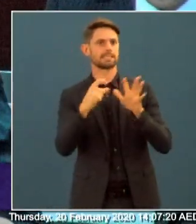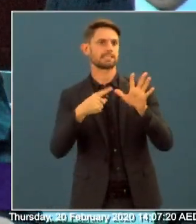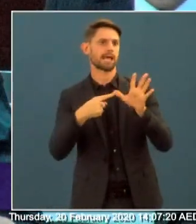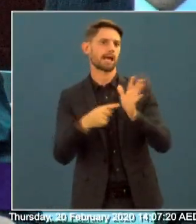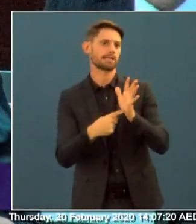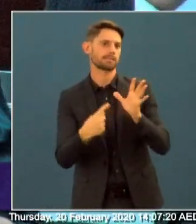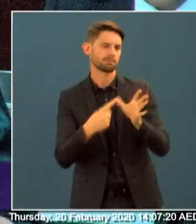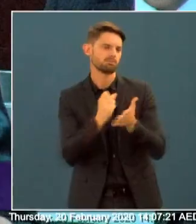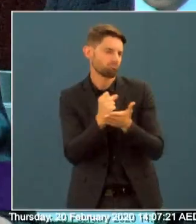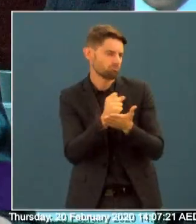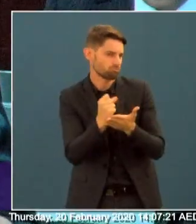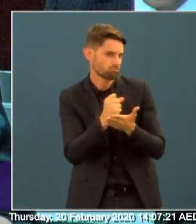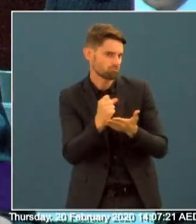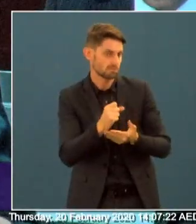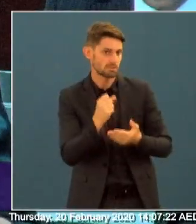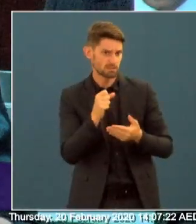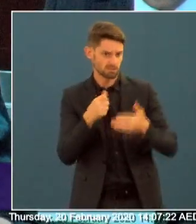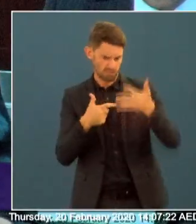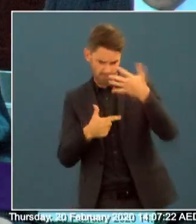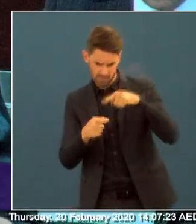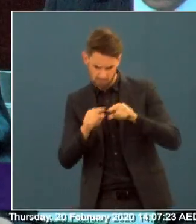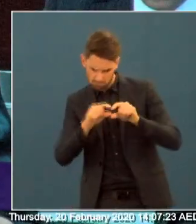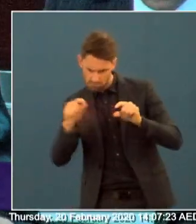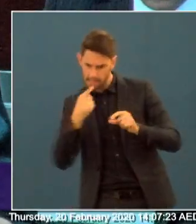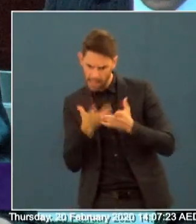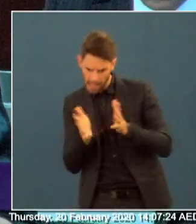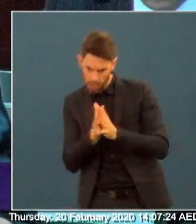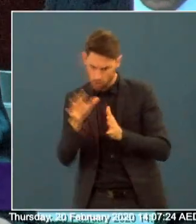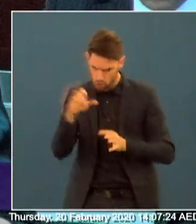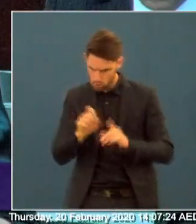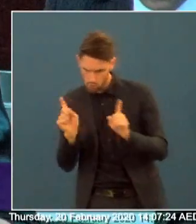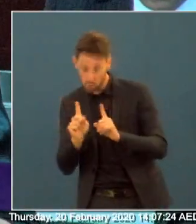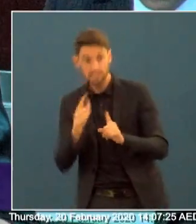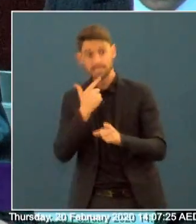And that had a range of suggested pathways, including service mapping,